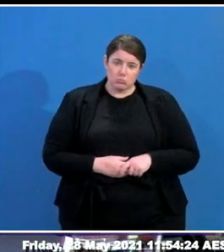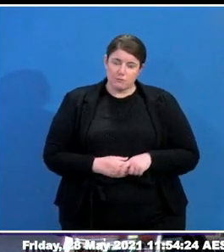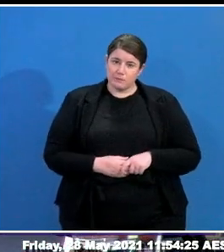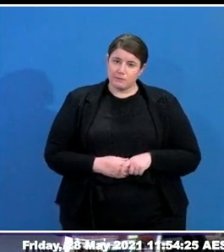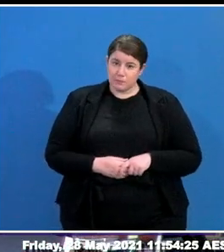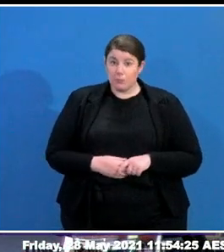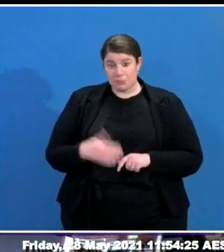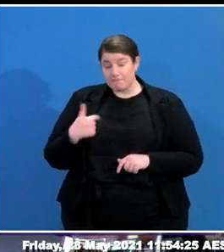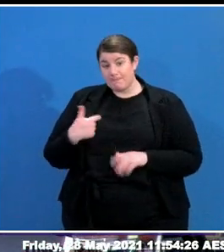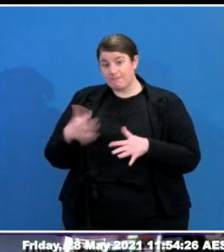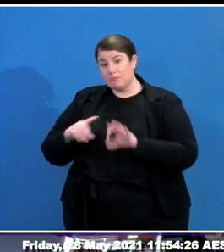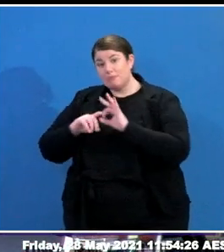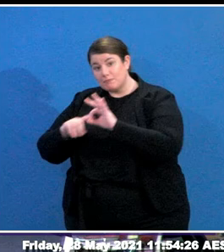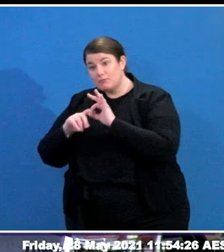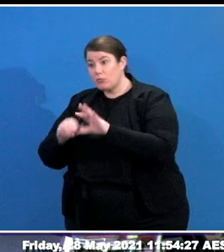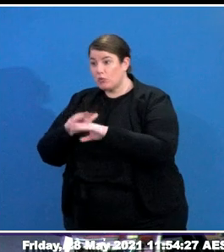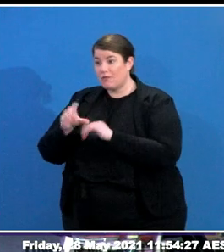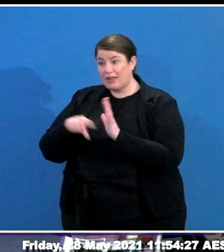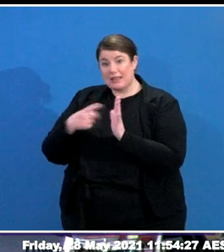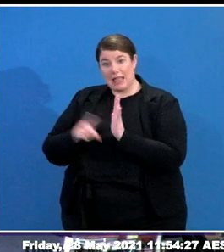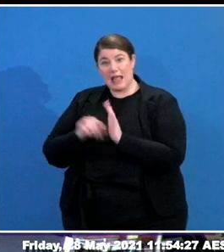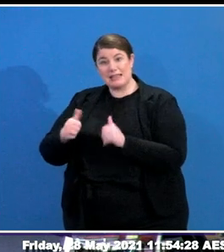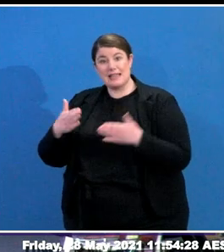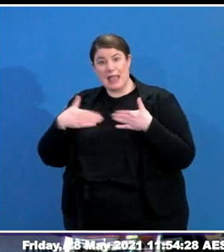I did ask questions about how Carl's health and well-being as